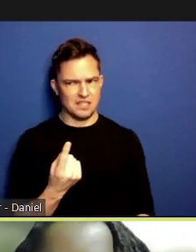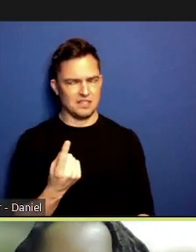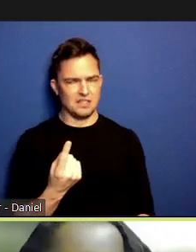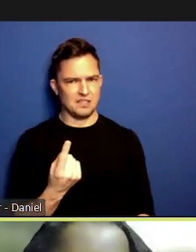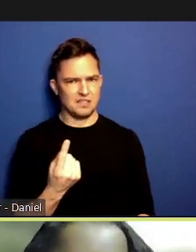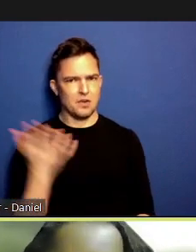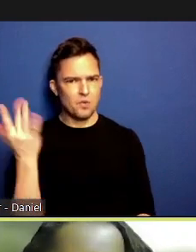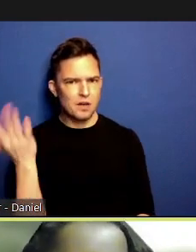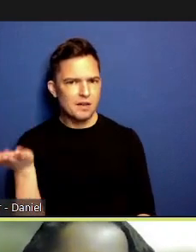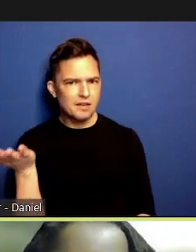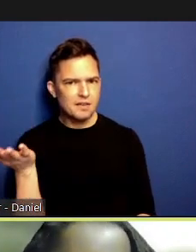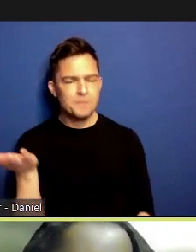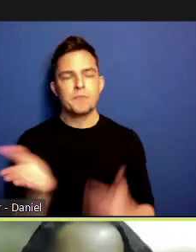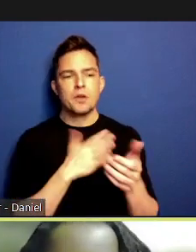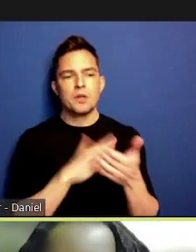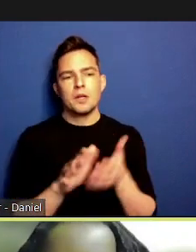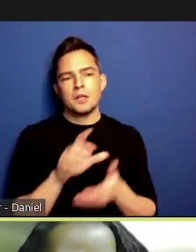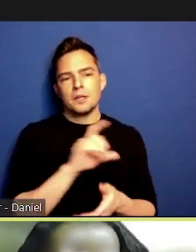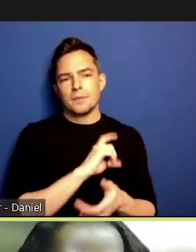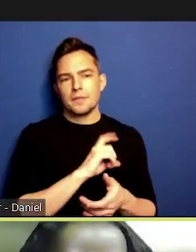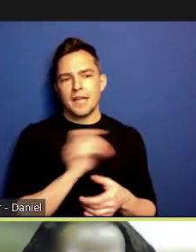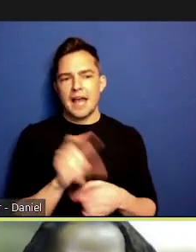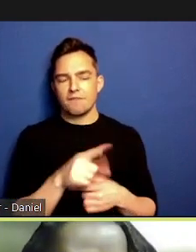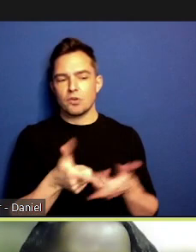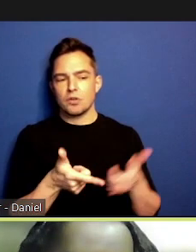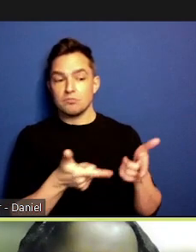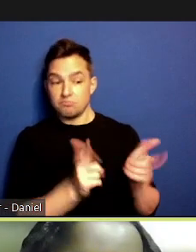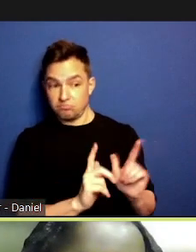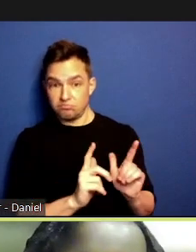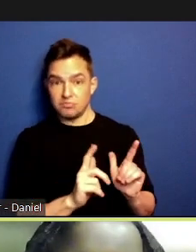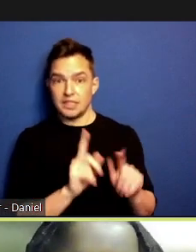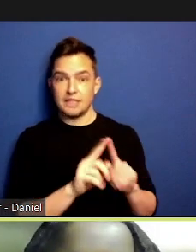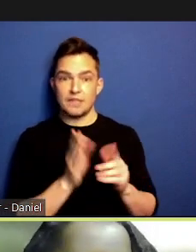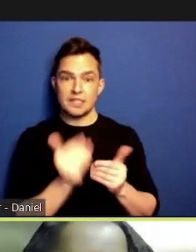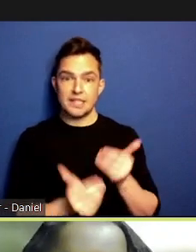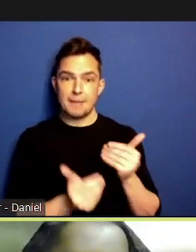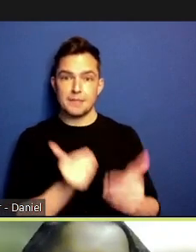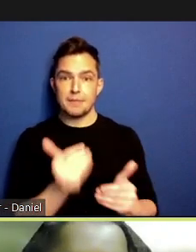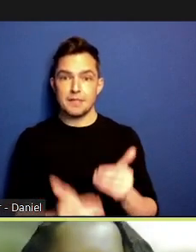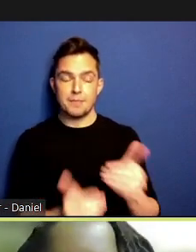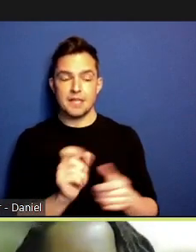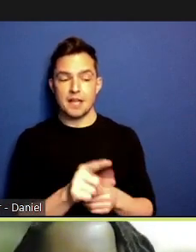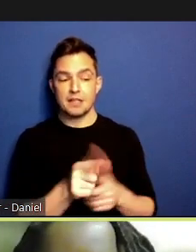the police officer asked for consent at different steps of the, way, it's not really reasonable